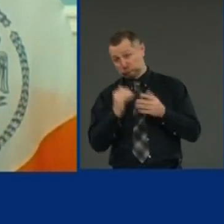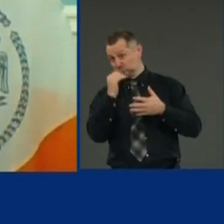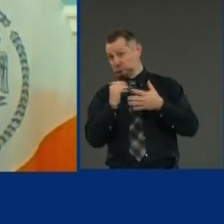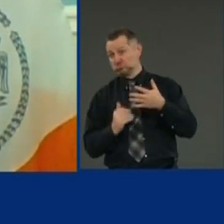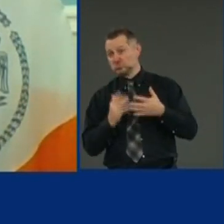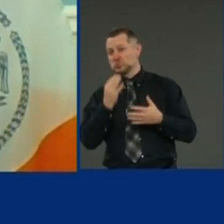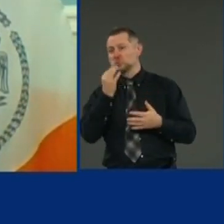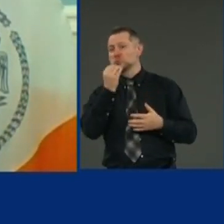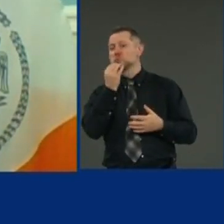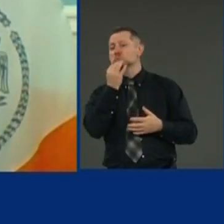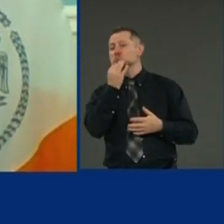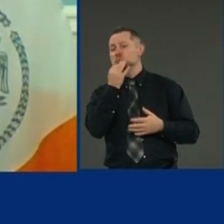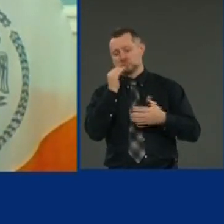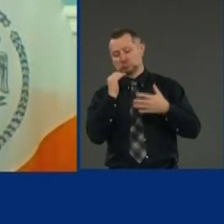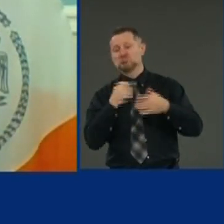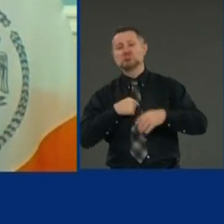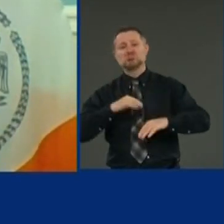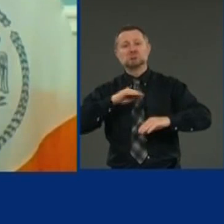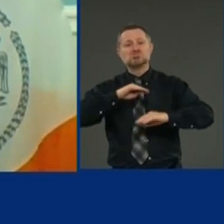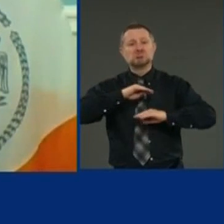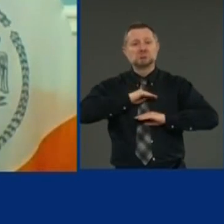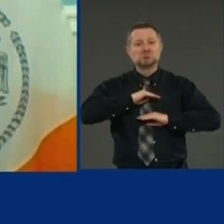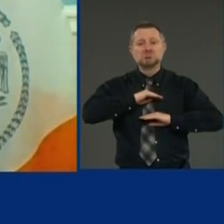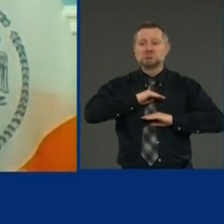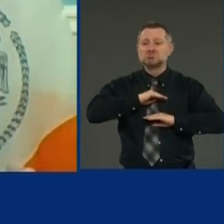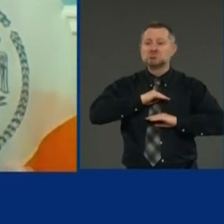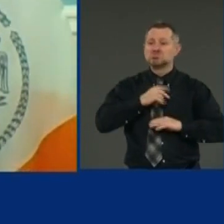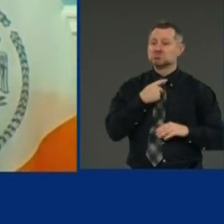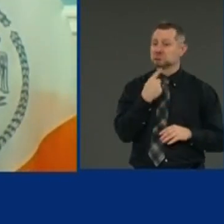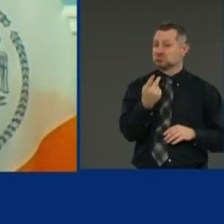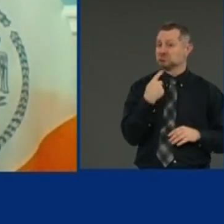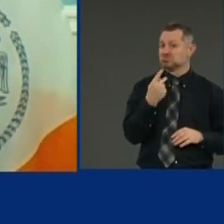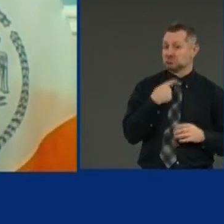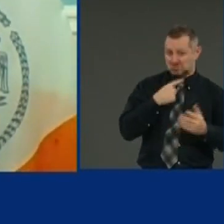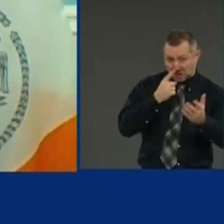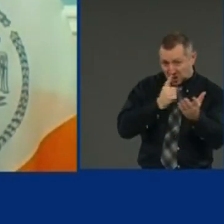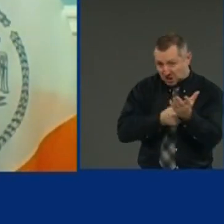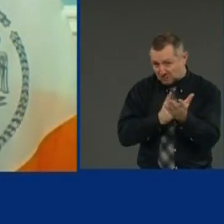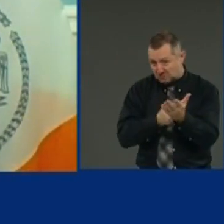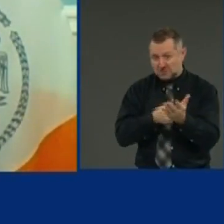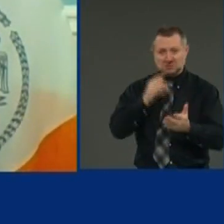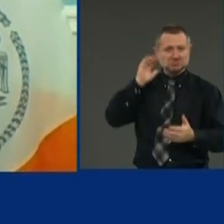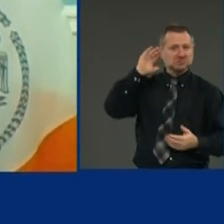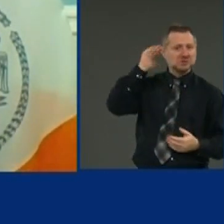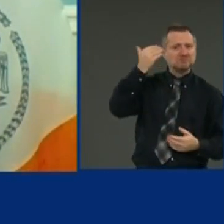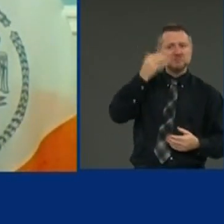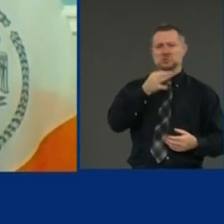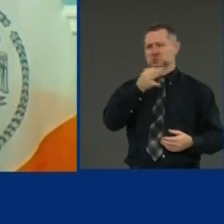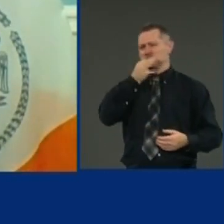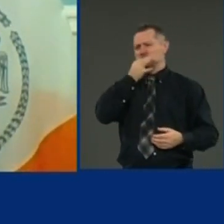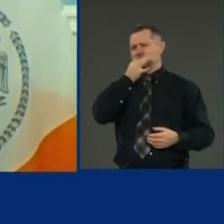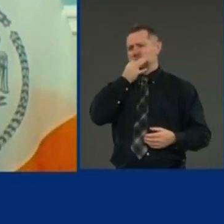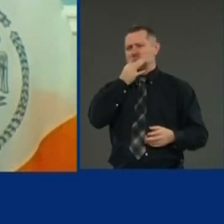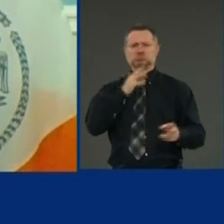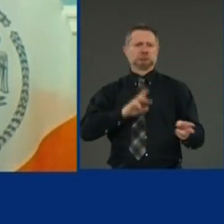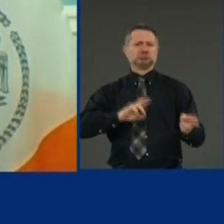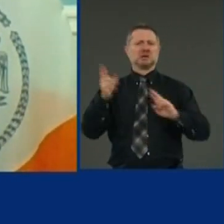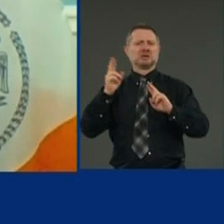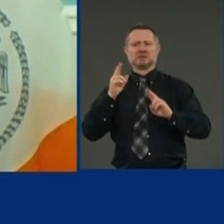COME OFF THE NUMBER. THAT'S GOING TO PUT US UNDER THAT THRESHOLD. NOW, WHEN YOU ADD ALL OF THAT TOGETHER, AS YOU AND I HAVE